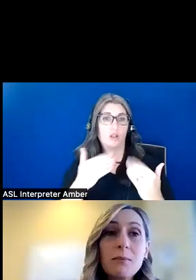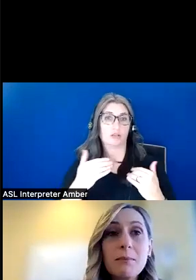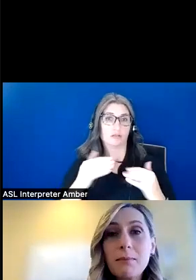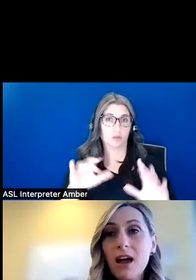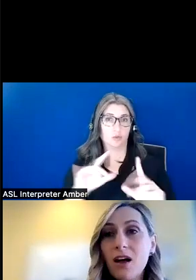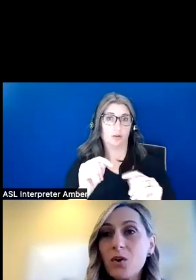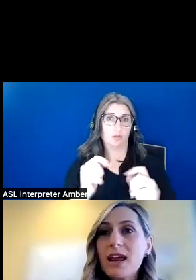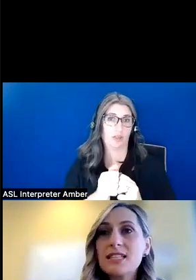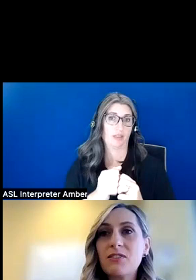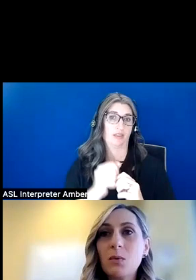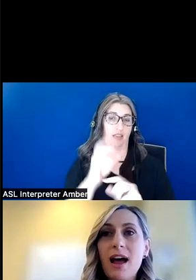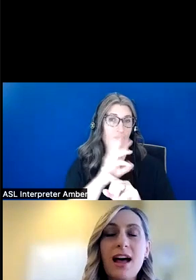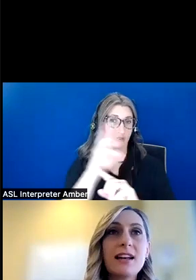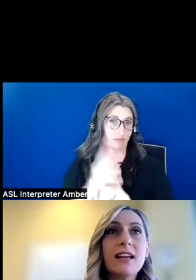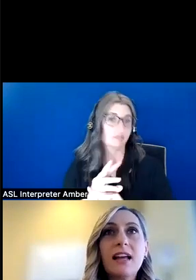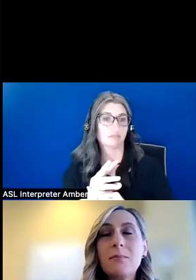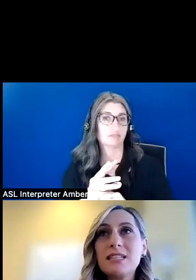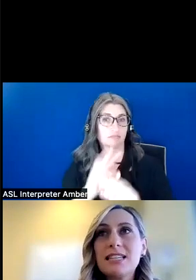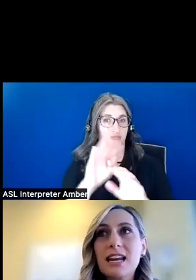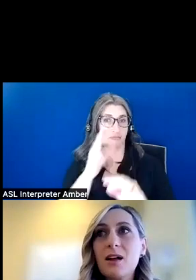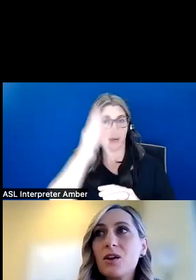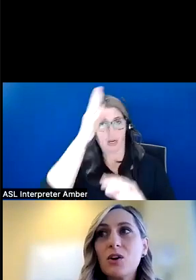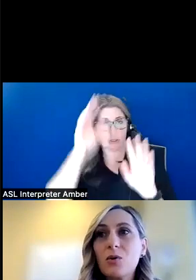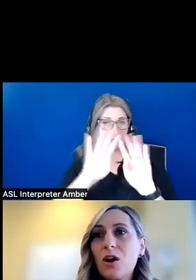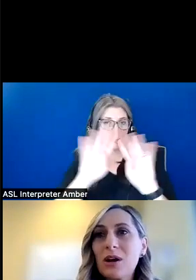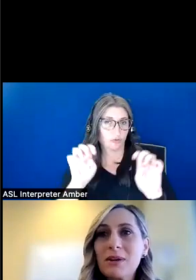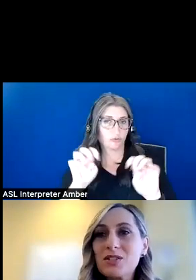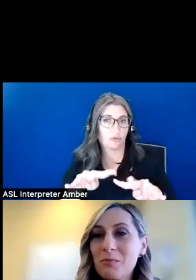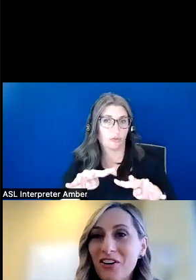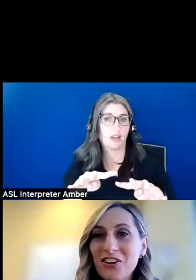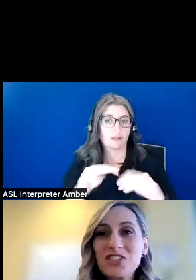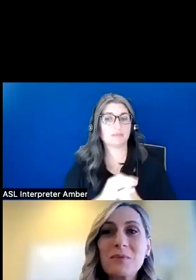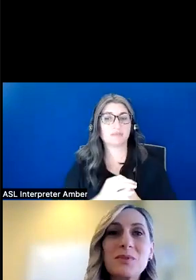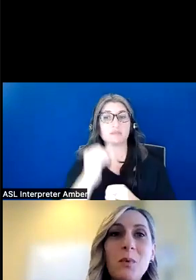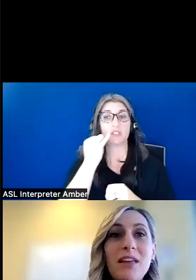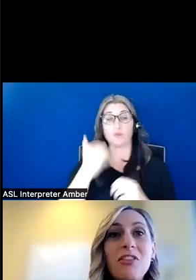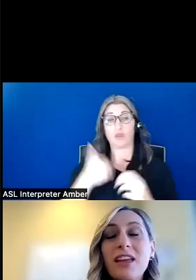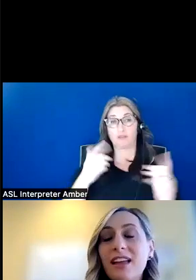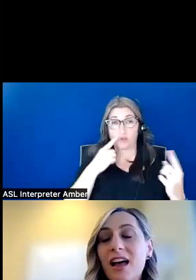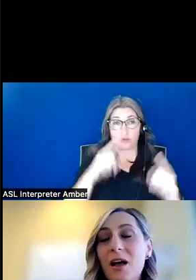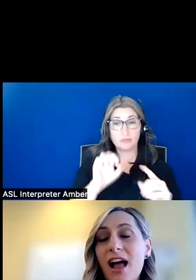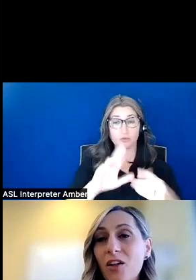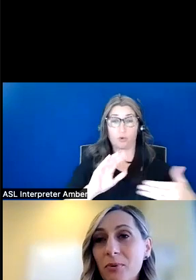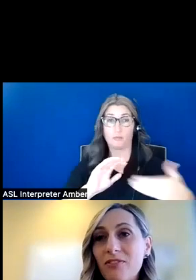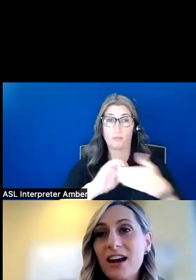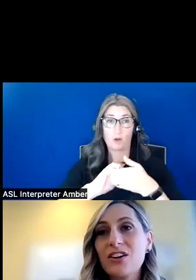There could be maybe other ways, if you had data agreements or partnerships with health